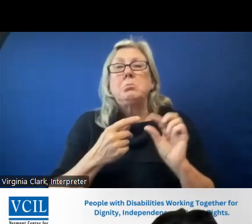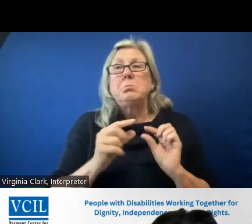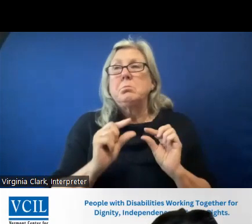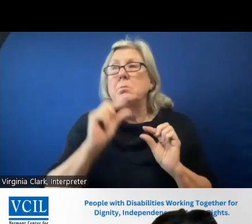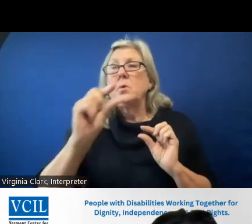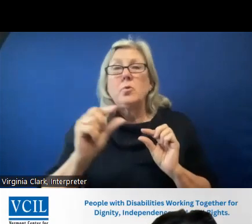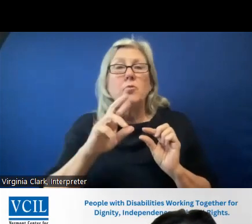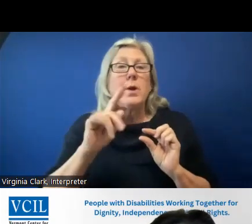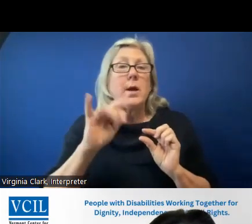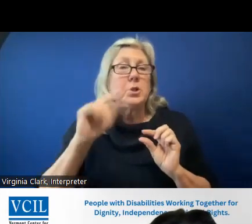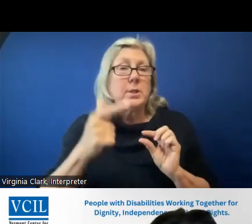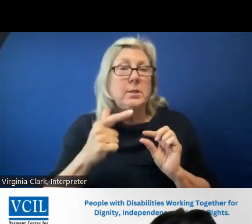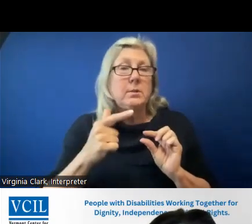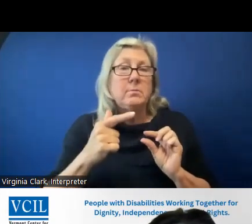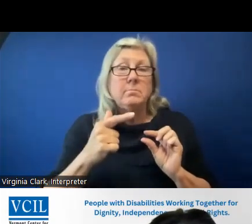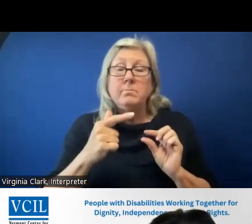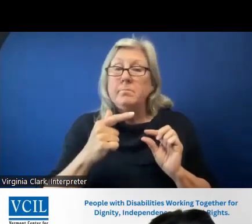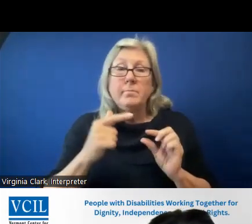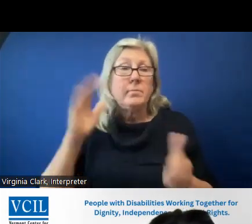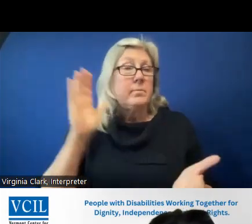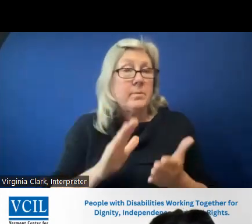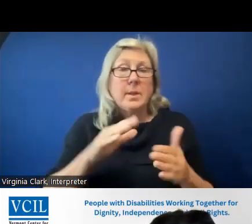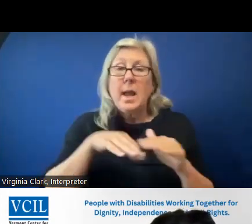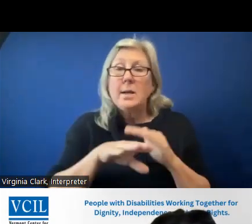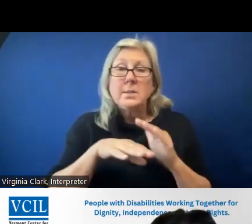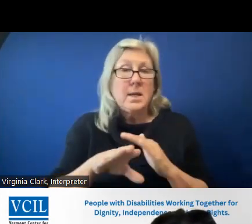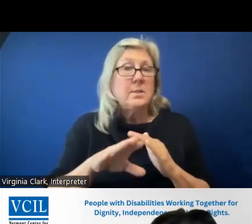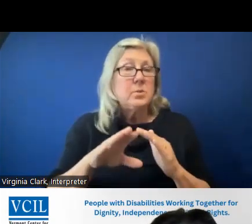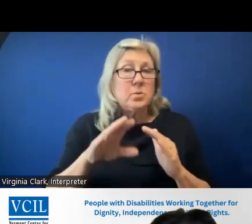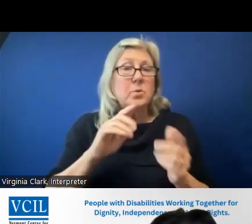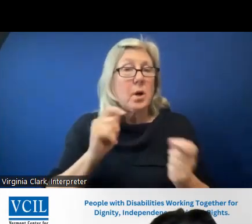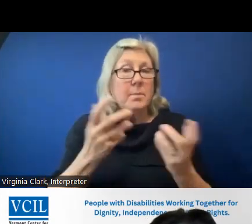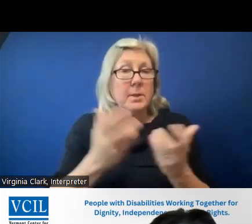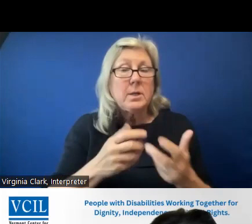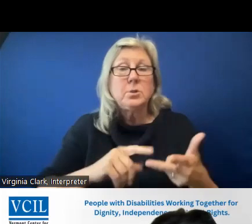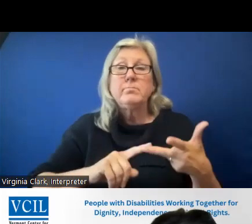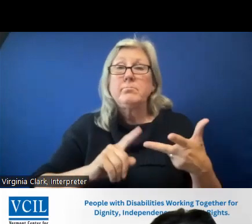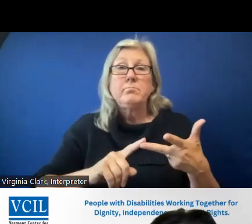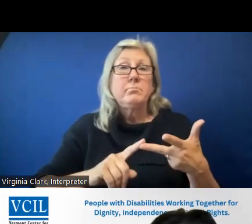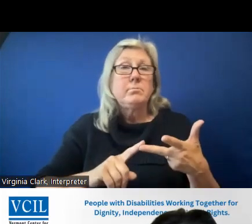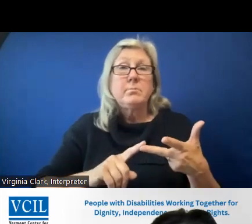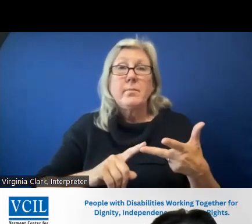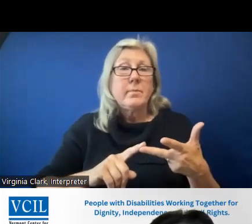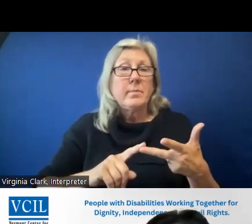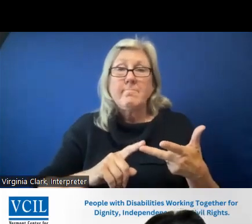The third in the vaccine access and the fourth wave is happening now.